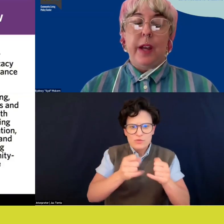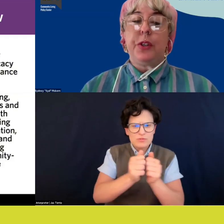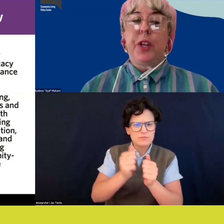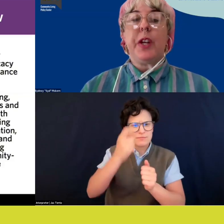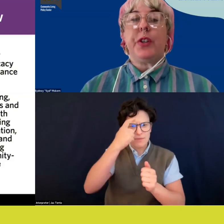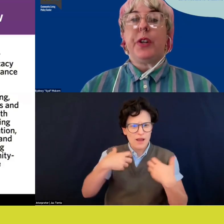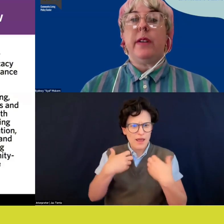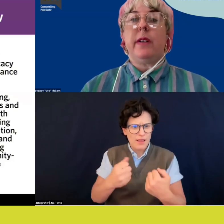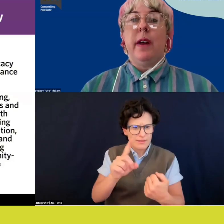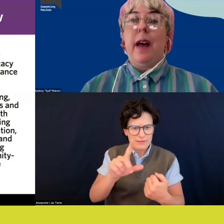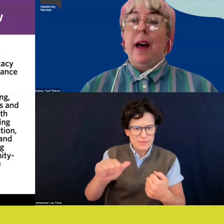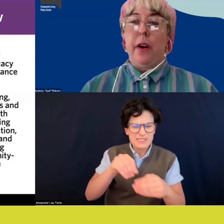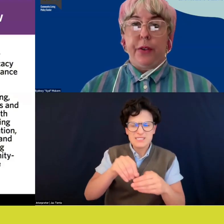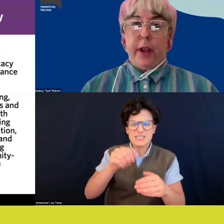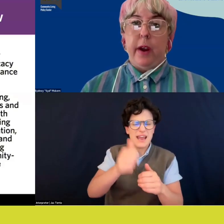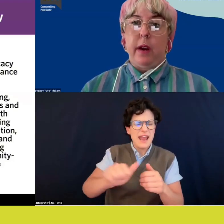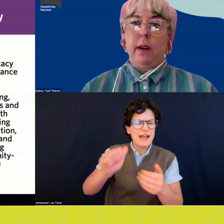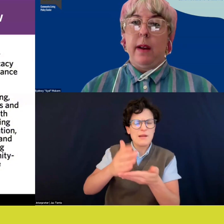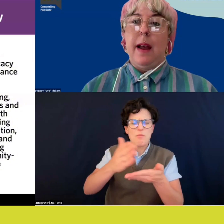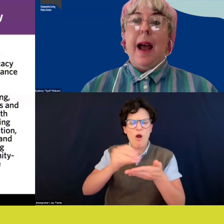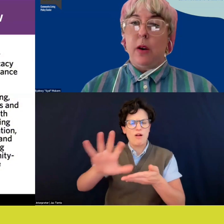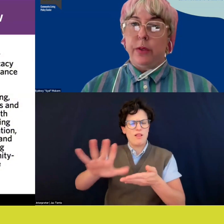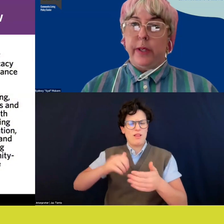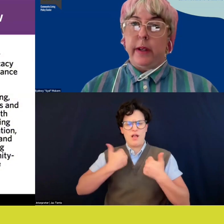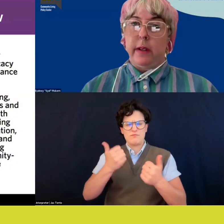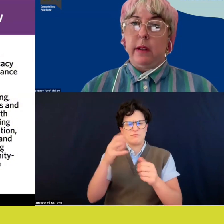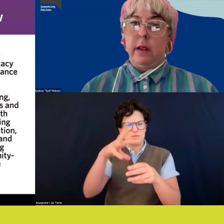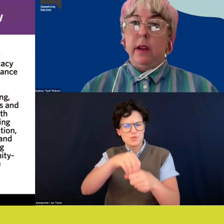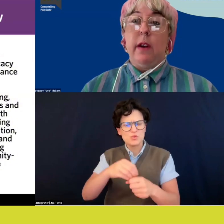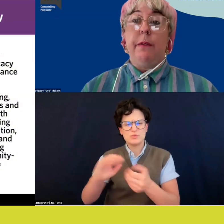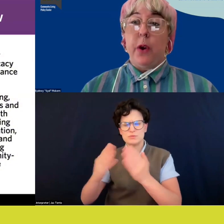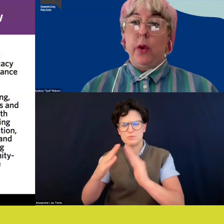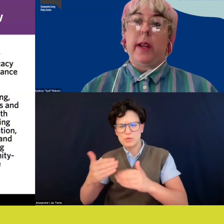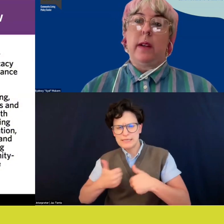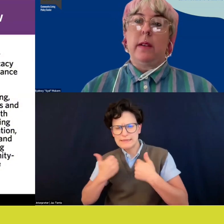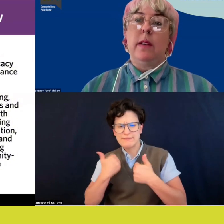education, health care, housing, voting,